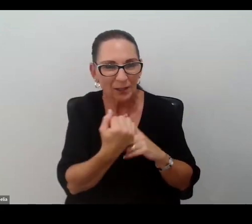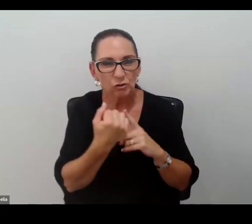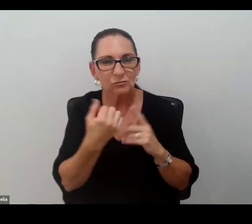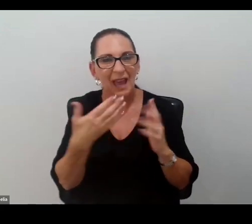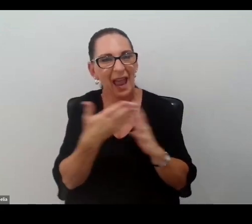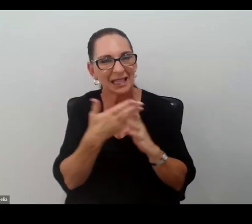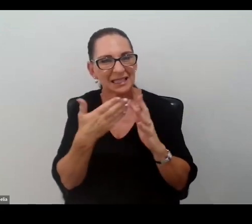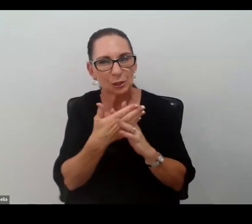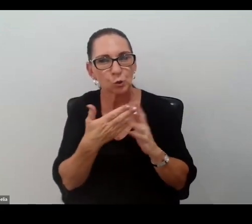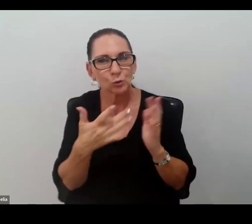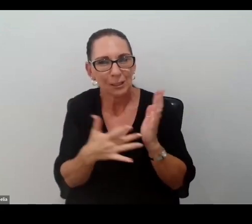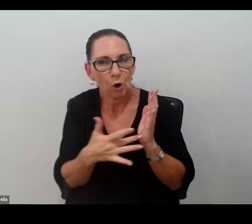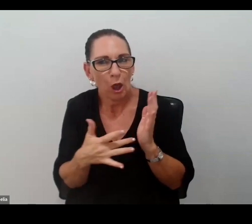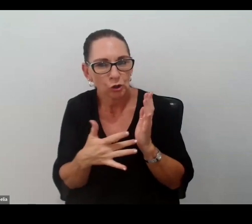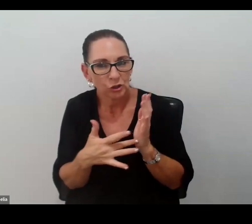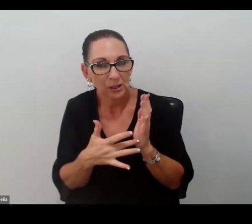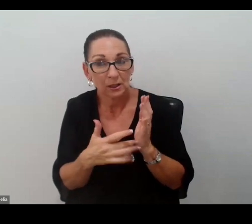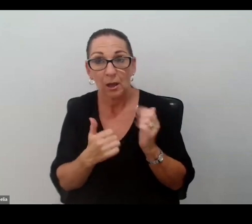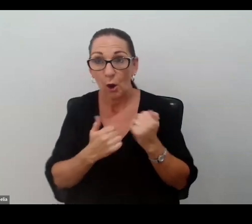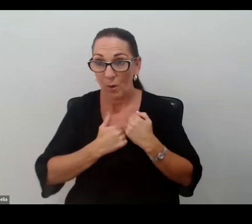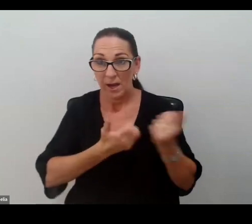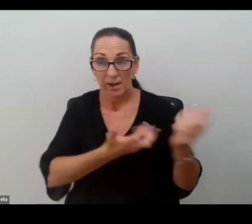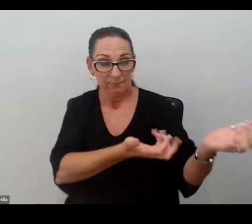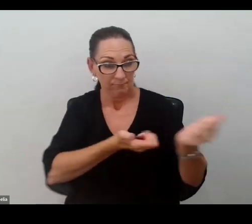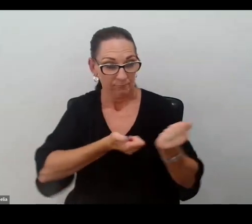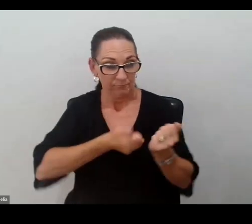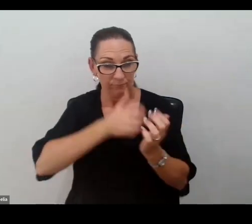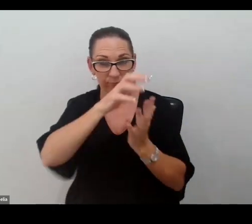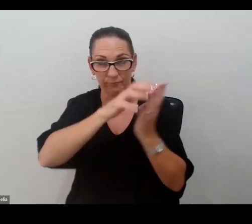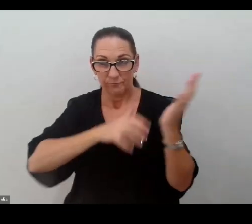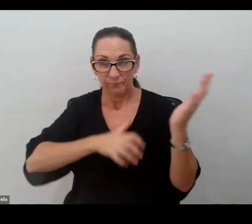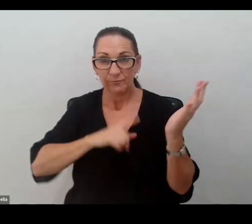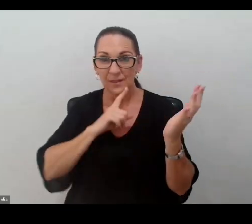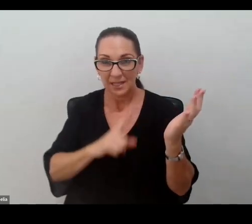The report we received stated “…the compilation of data for this report